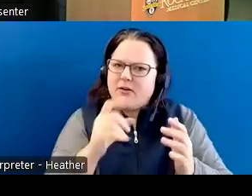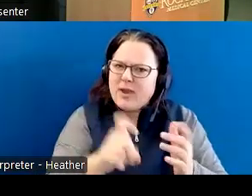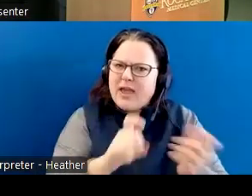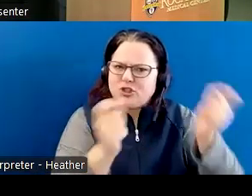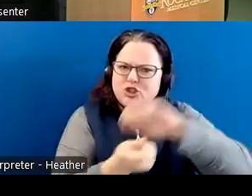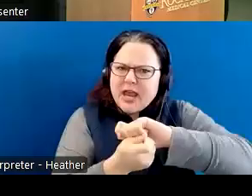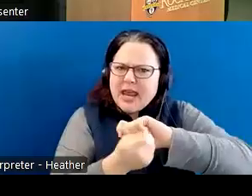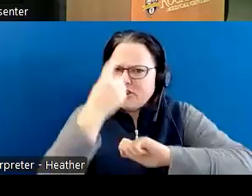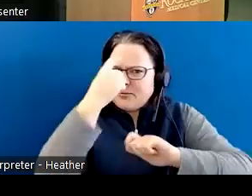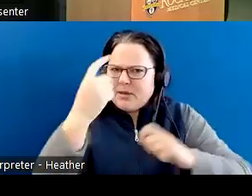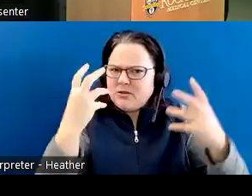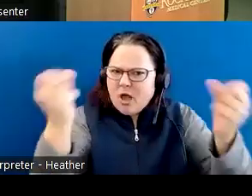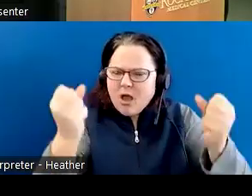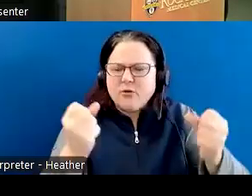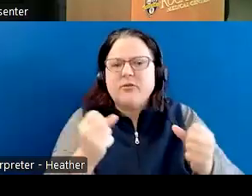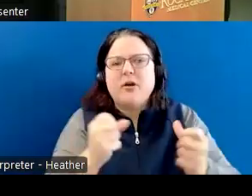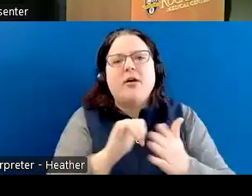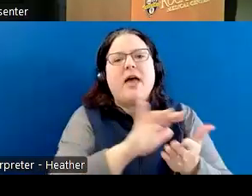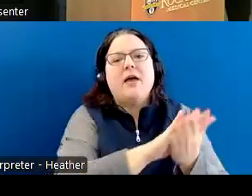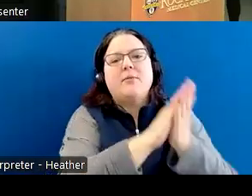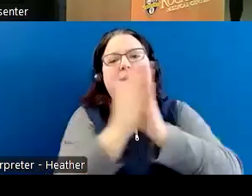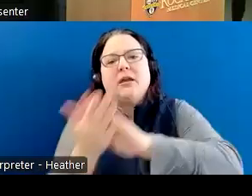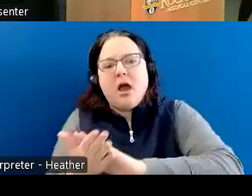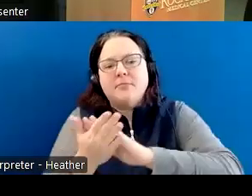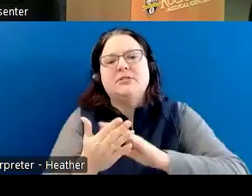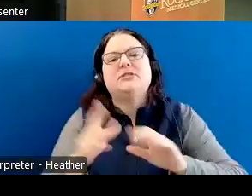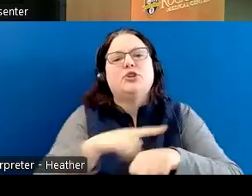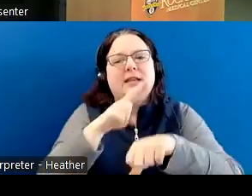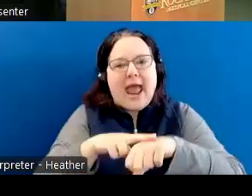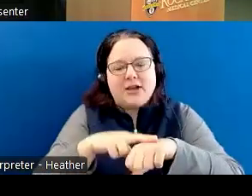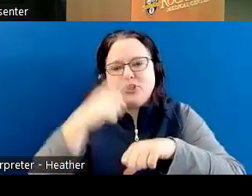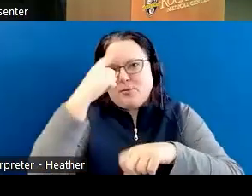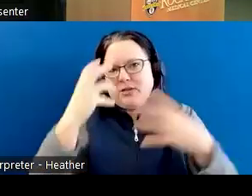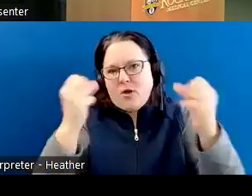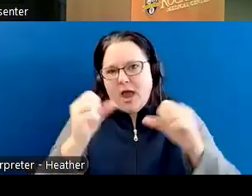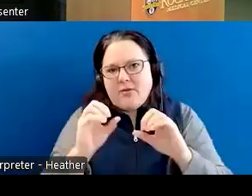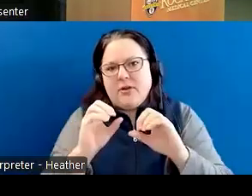eventually evolves into the National Mental Health Association. We see also in the early